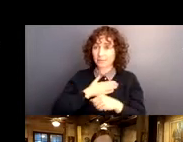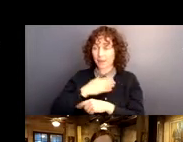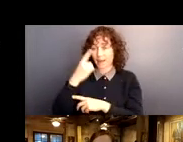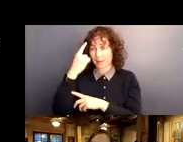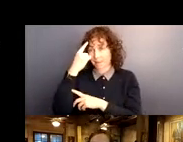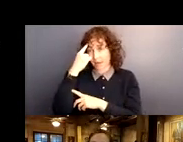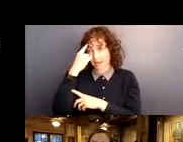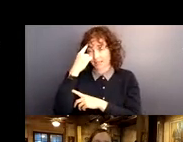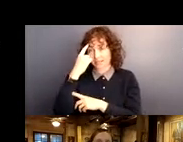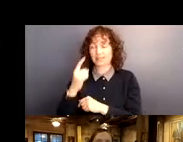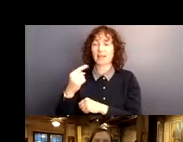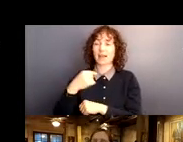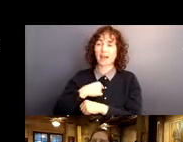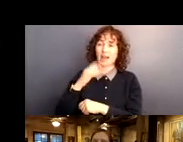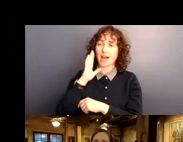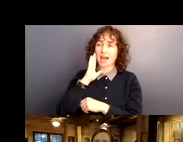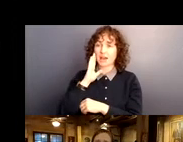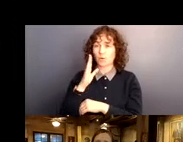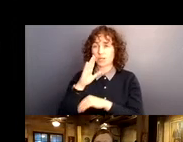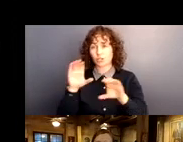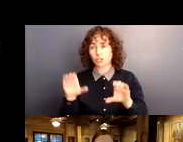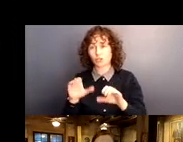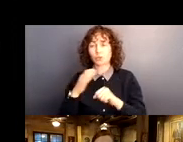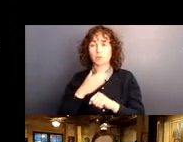I will do my best and shine